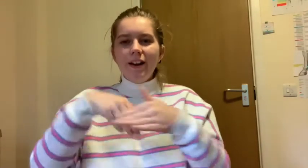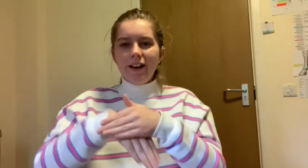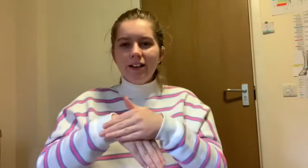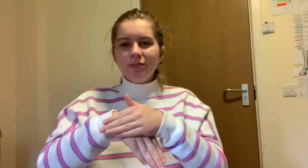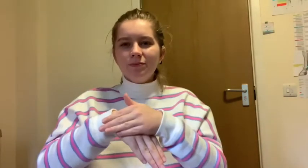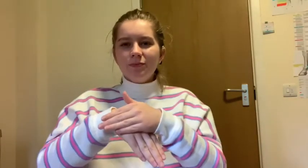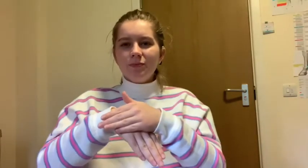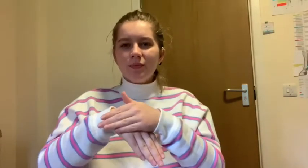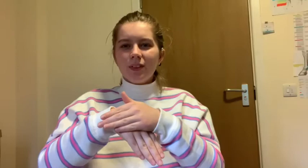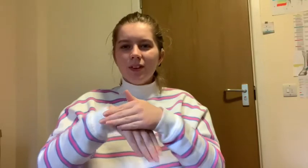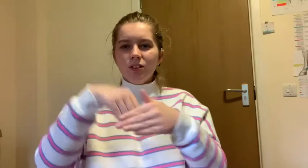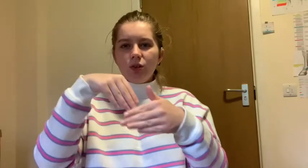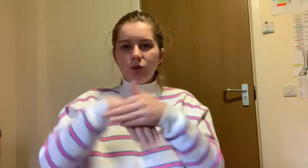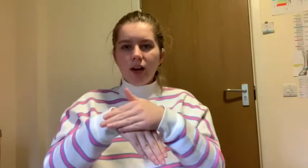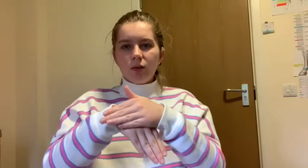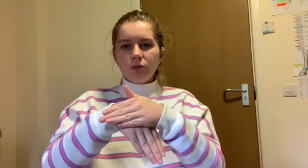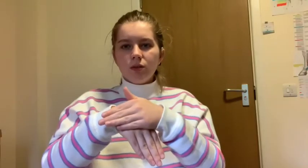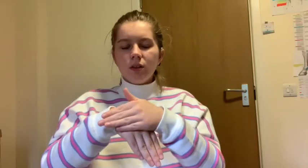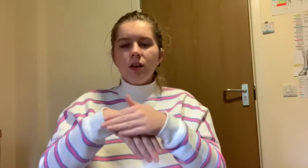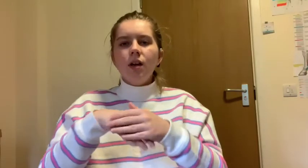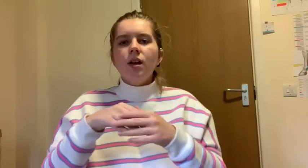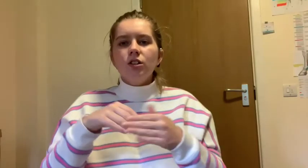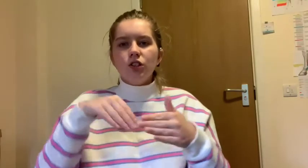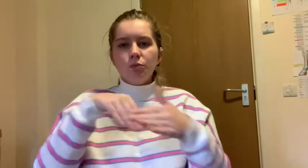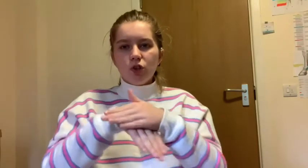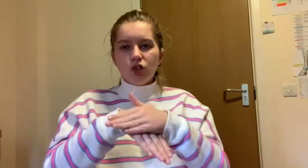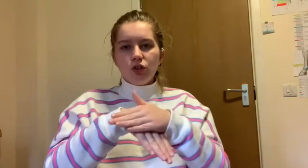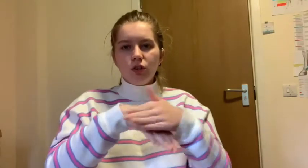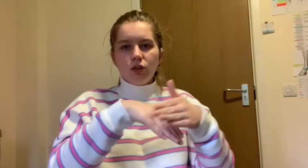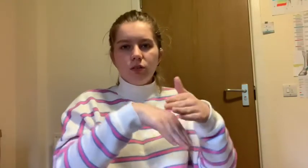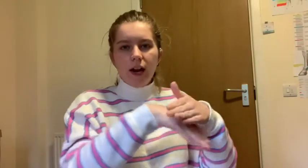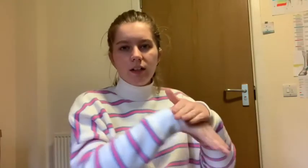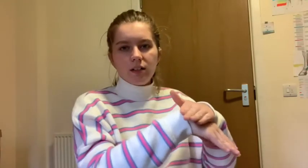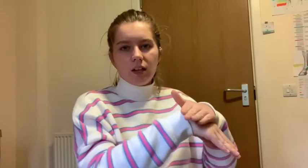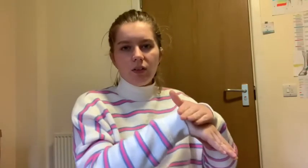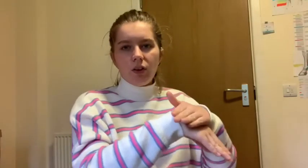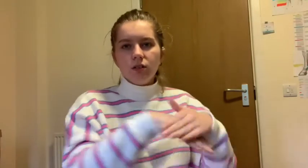"In" so go down, you're brushing your hands together.